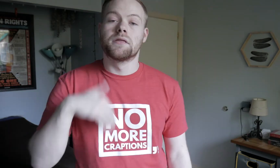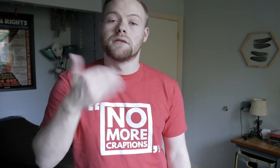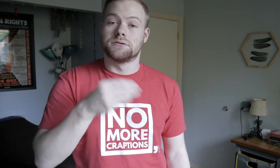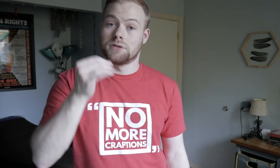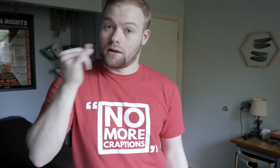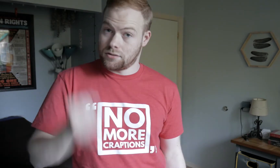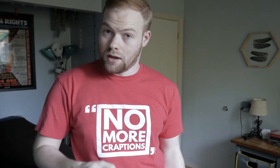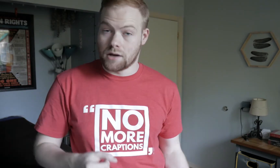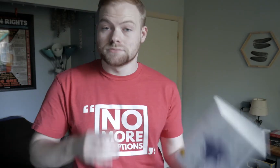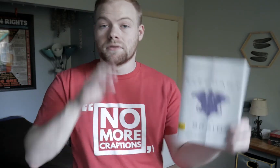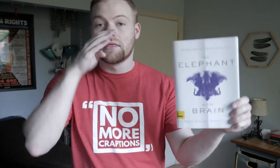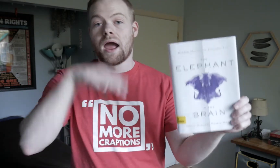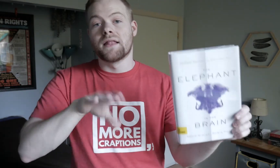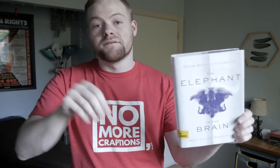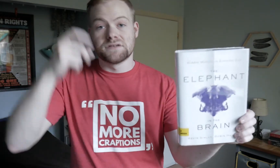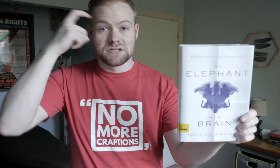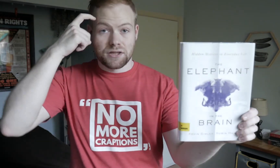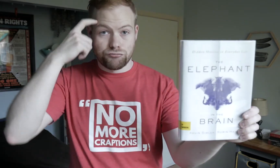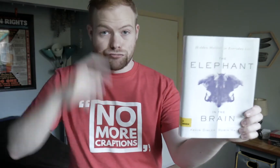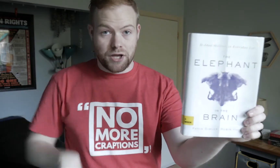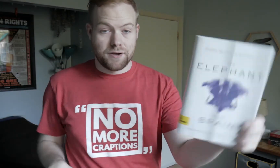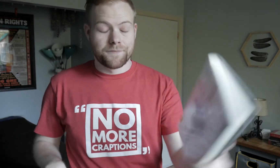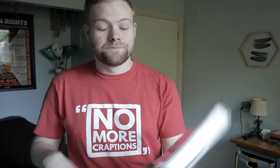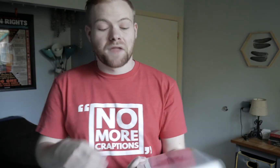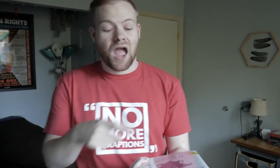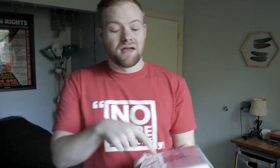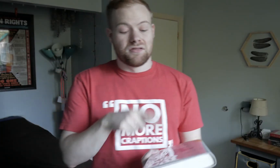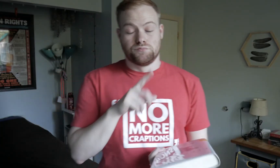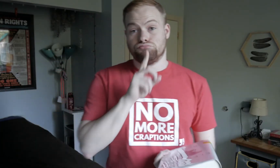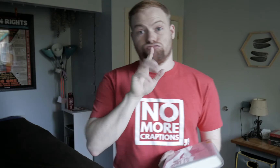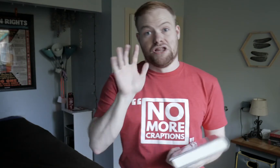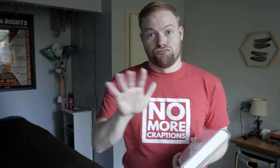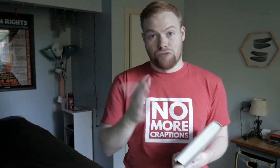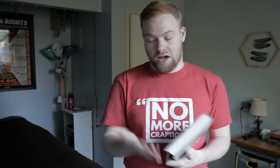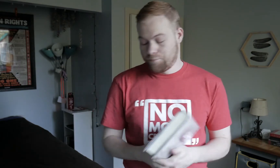Next and last, The Elephant in the Brain. This was a really great book.